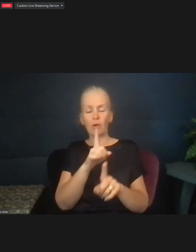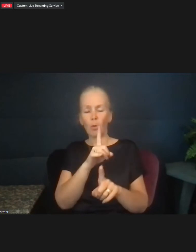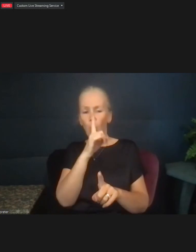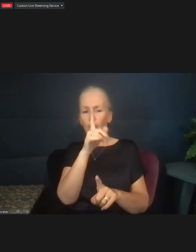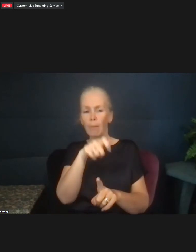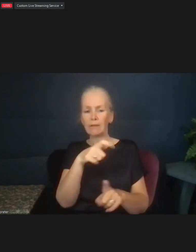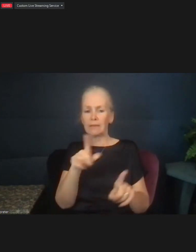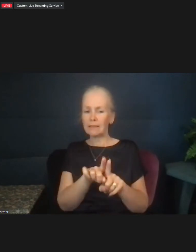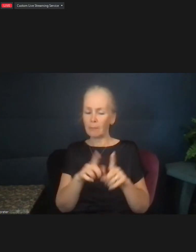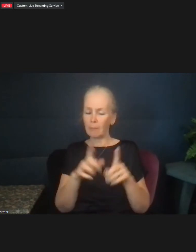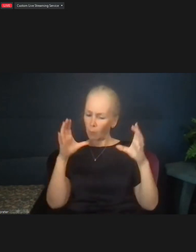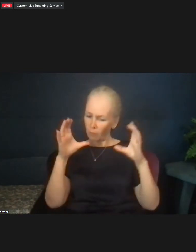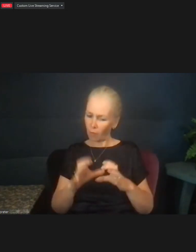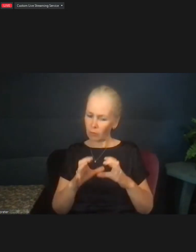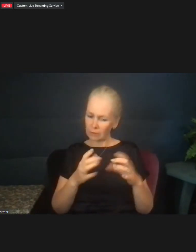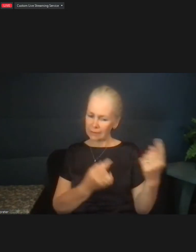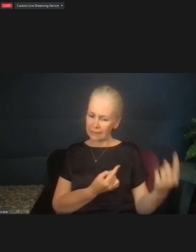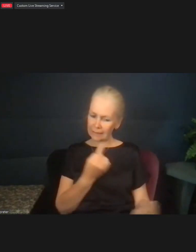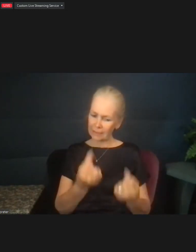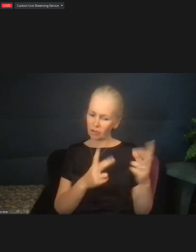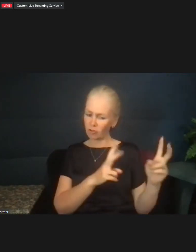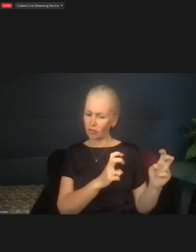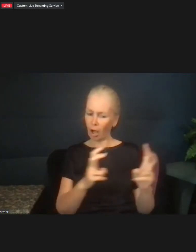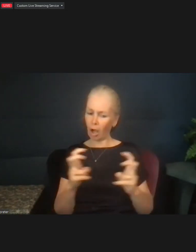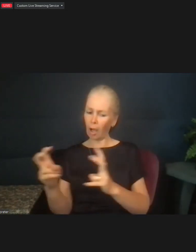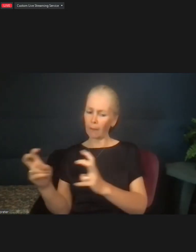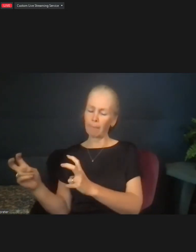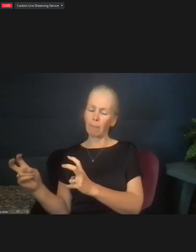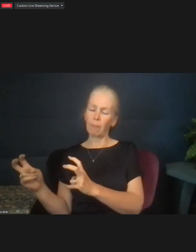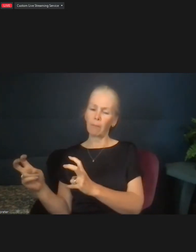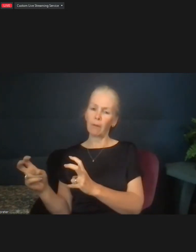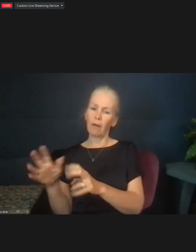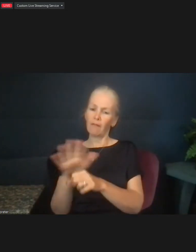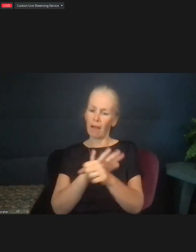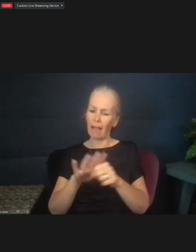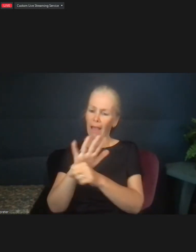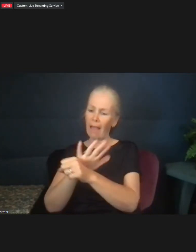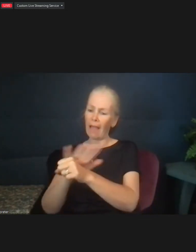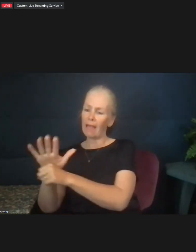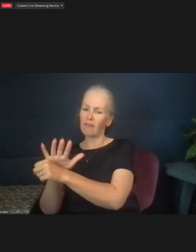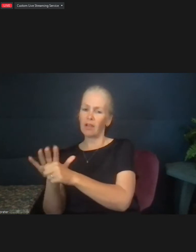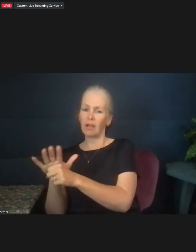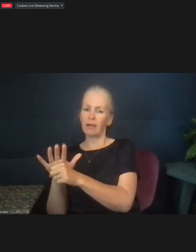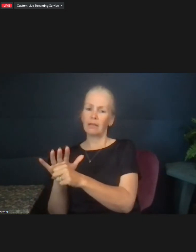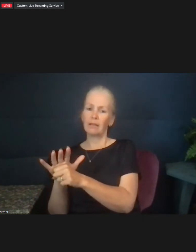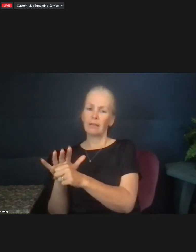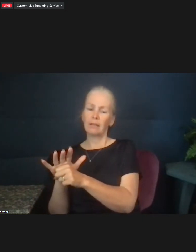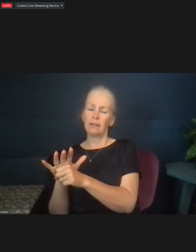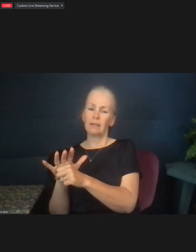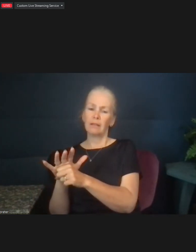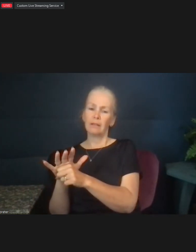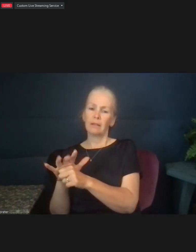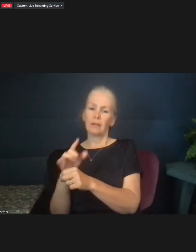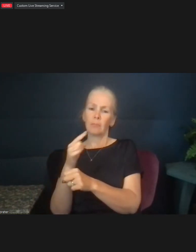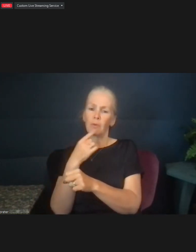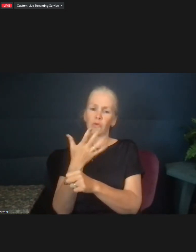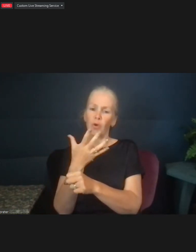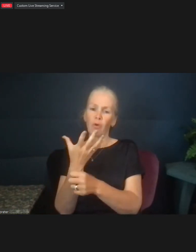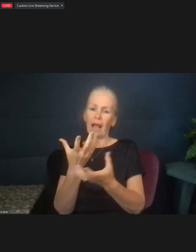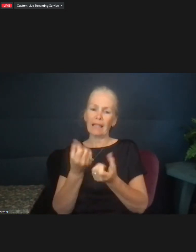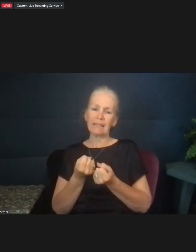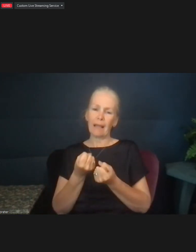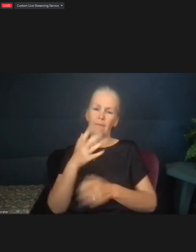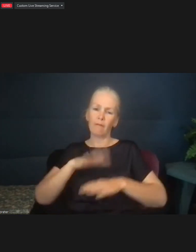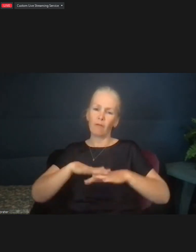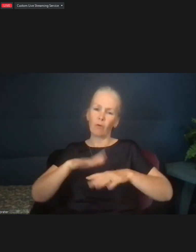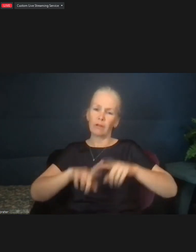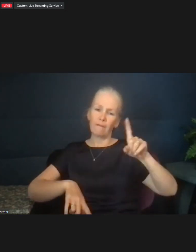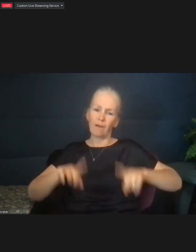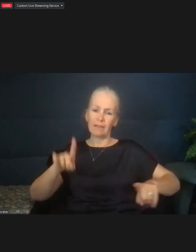same yet we focus on each type of area instead of doing something that is diverse. Thank you.